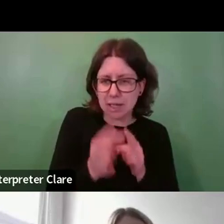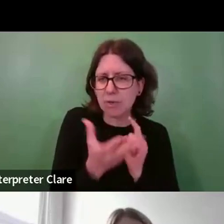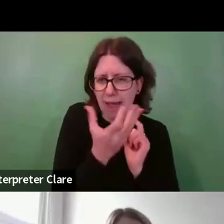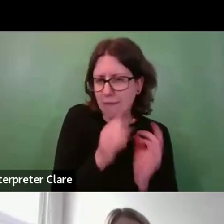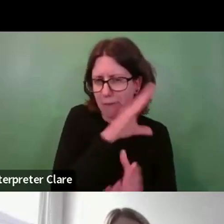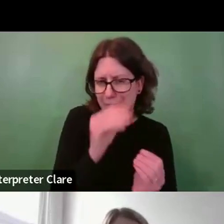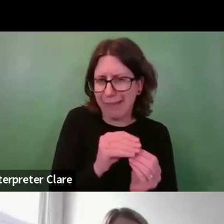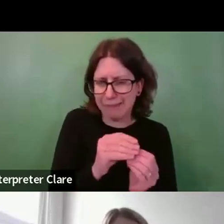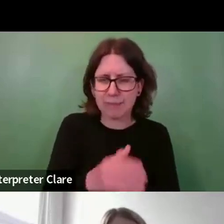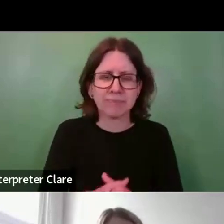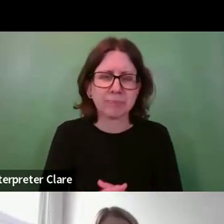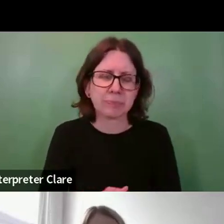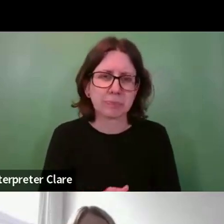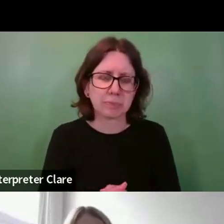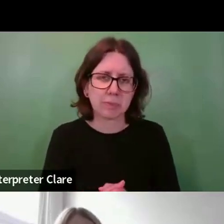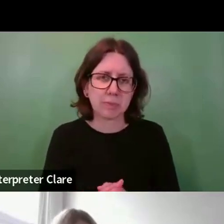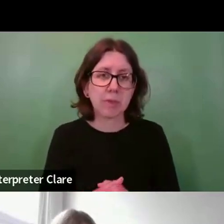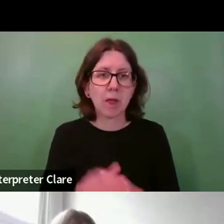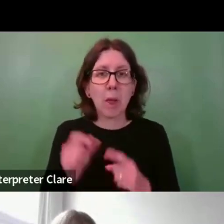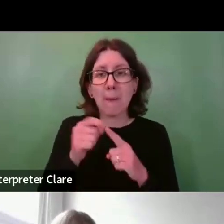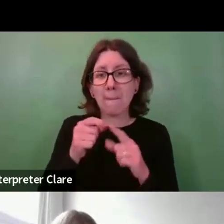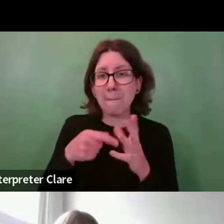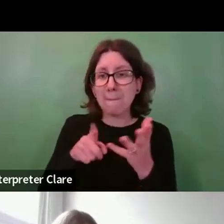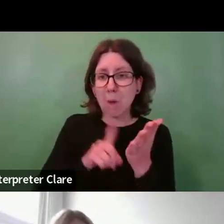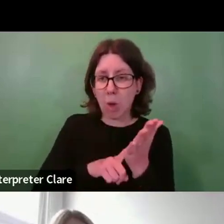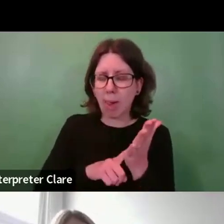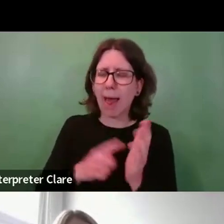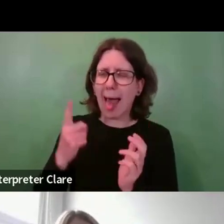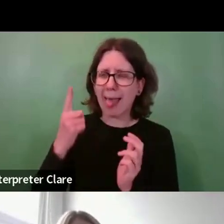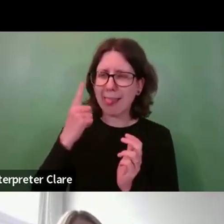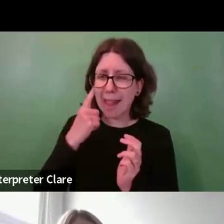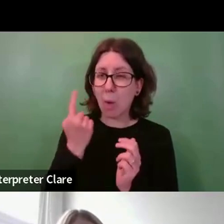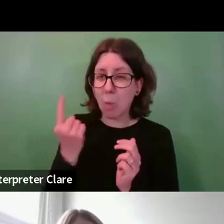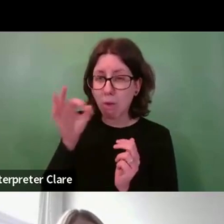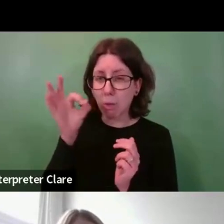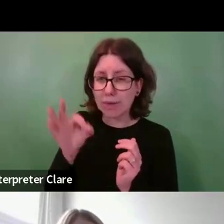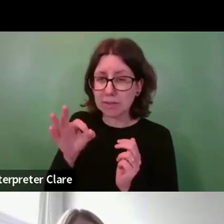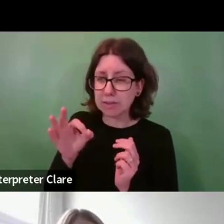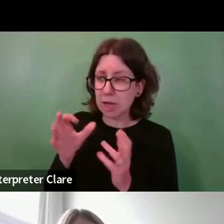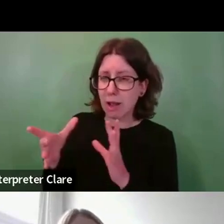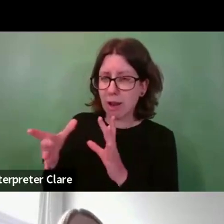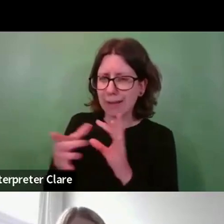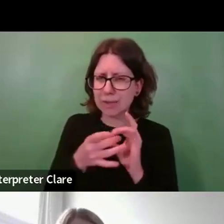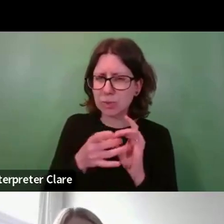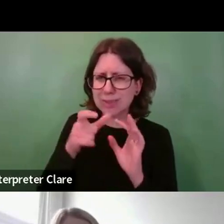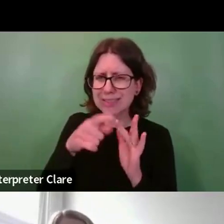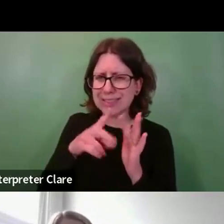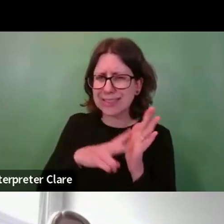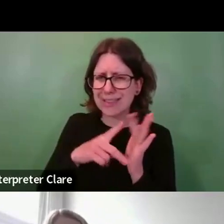Amelia: Great. Yes, Paul. Paul: Yeah. And I think one of the questions did reference civil servants as being able to apply. So yeah,